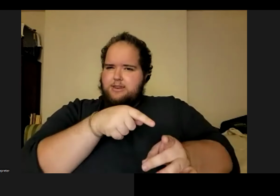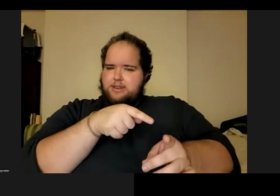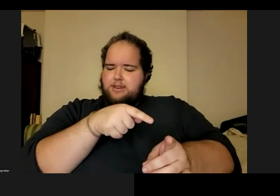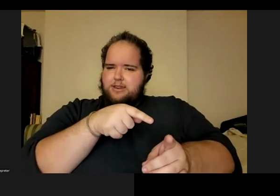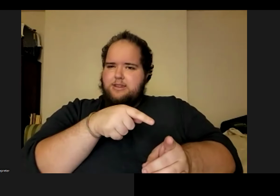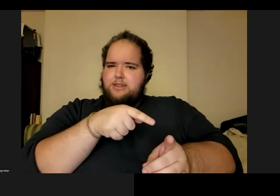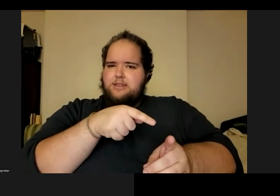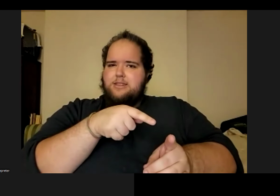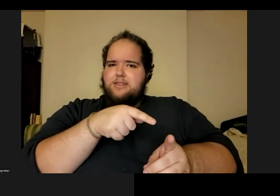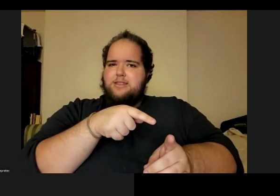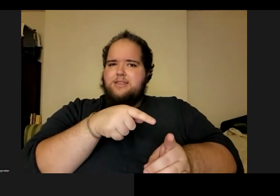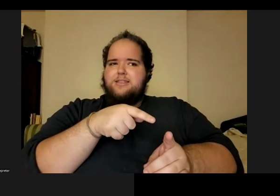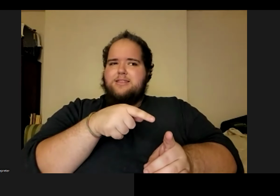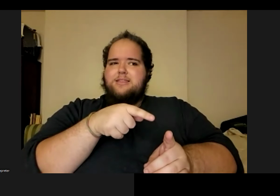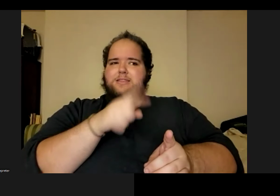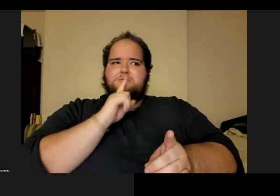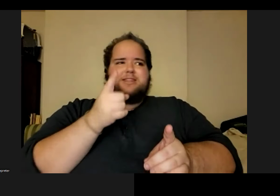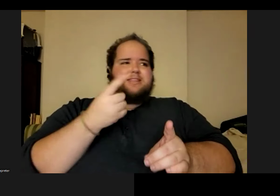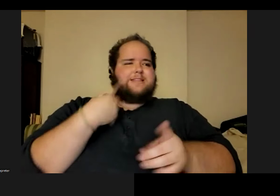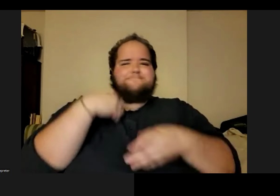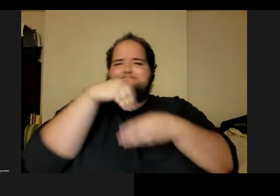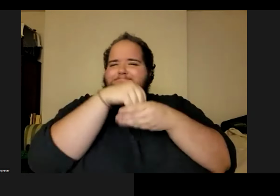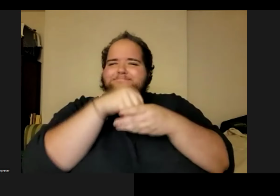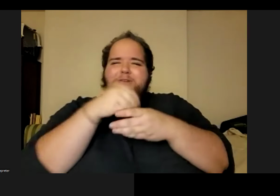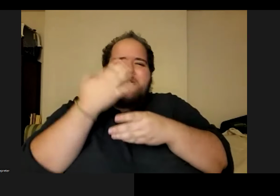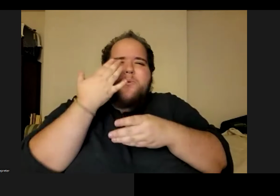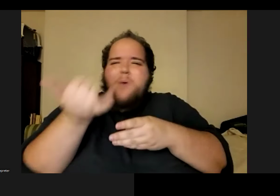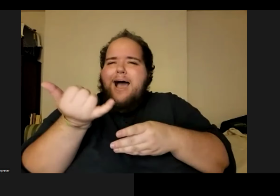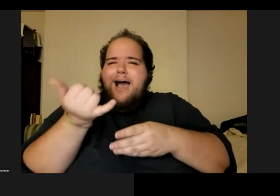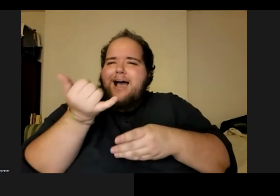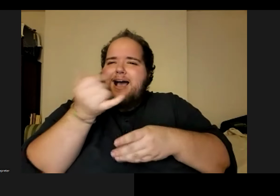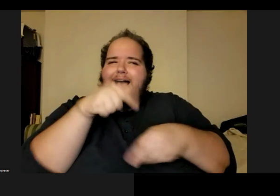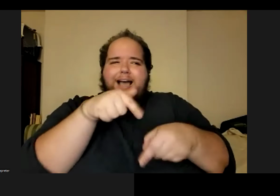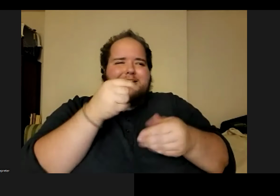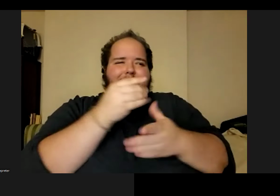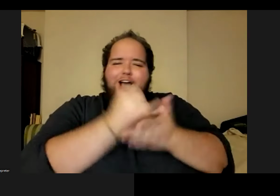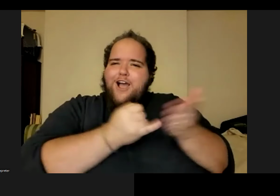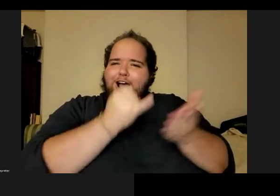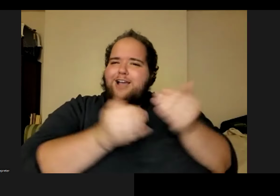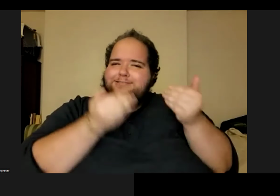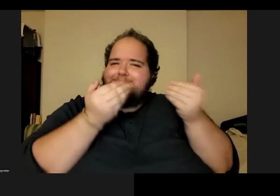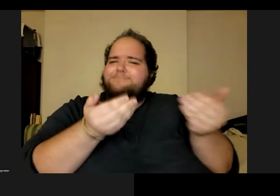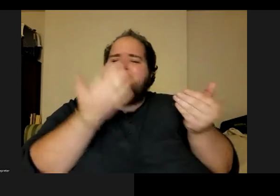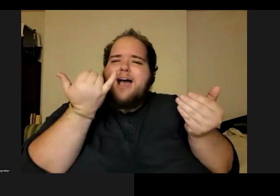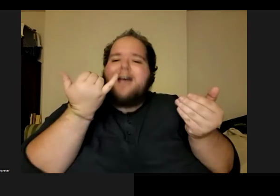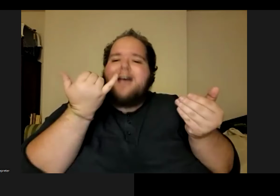you know kind of like what makes you tick, like, you know, why you do this and what inspires you to do it Yeah.